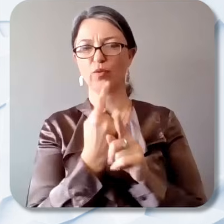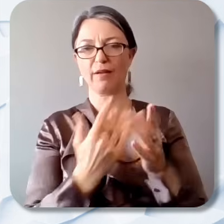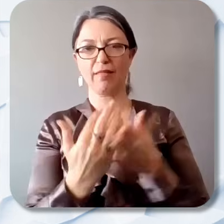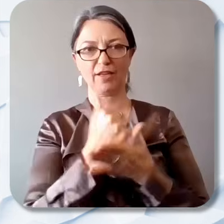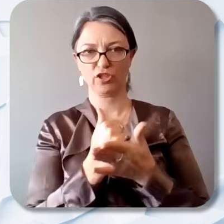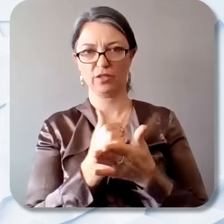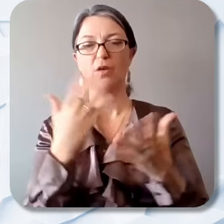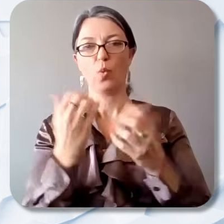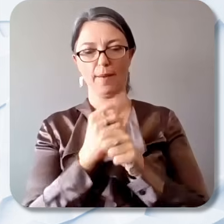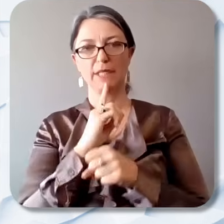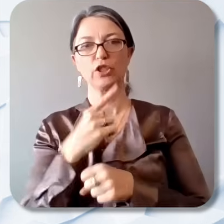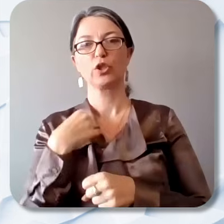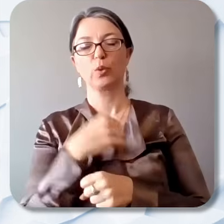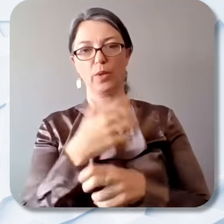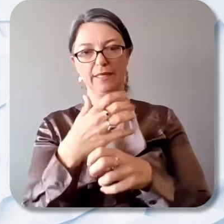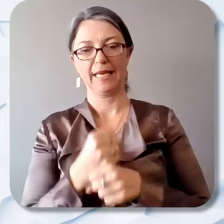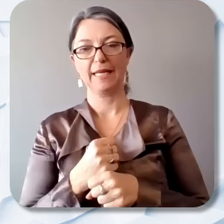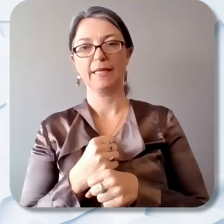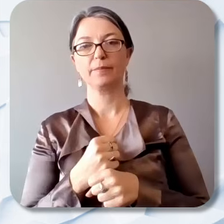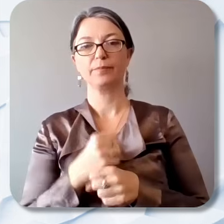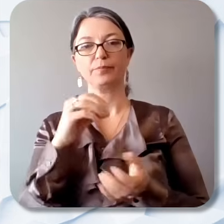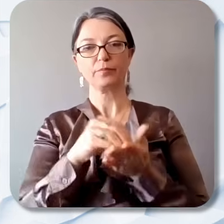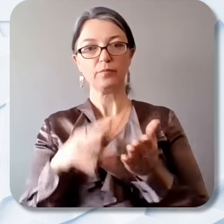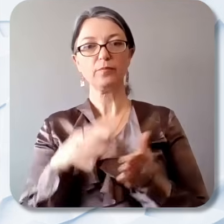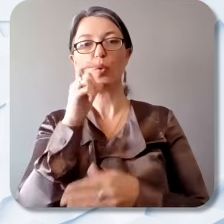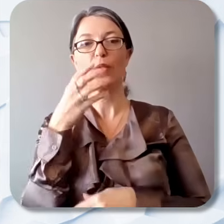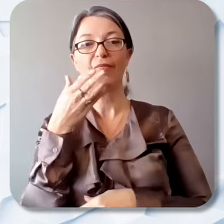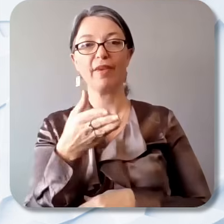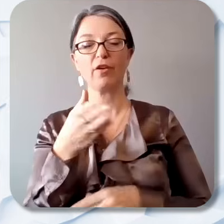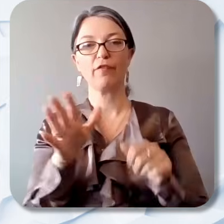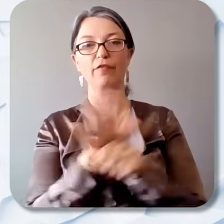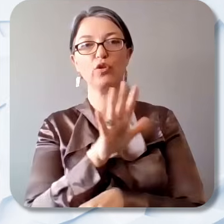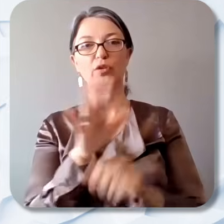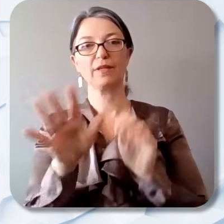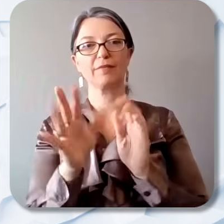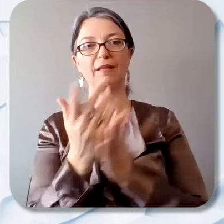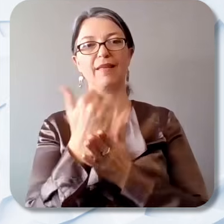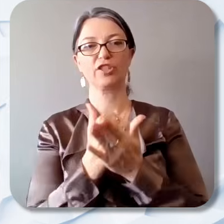So we want to make sure that we're getting students that are there, the entire of the collection period.